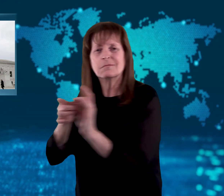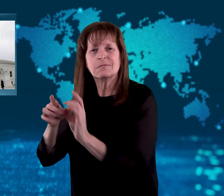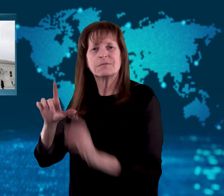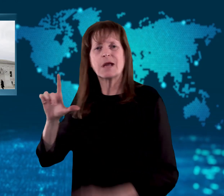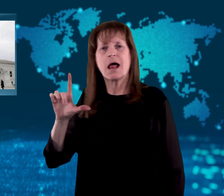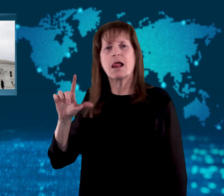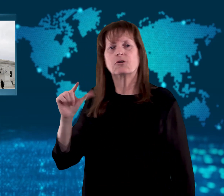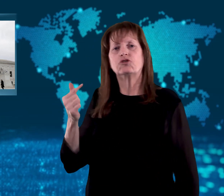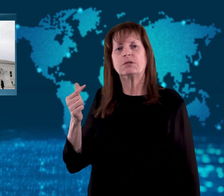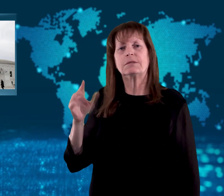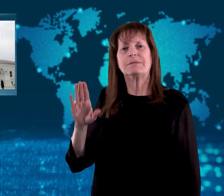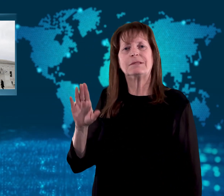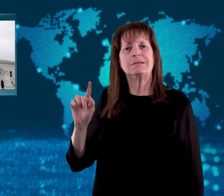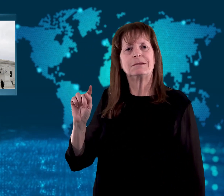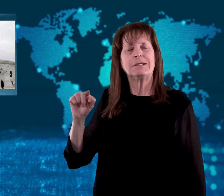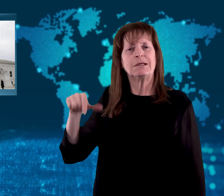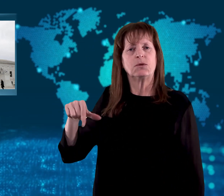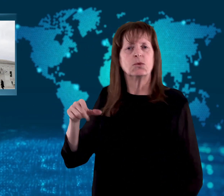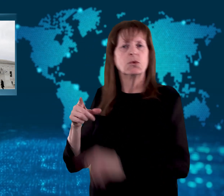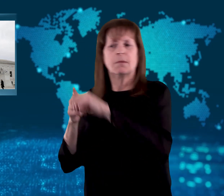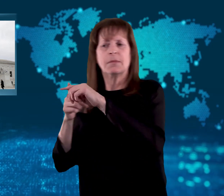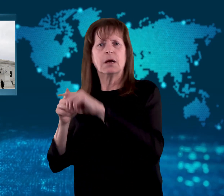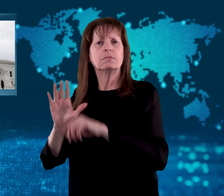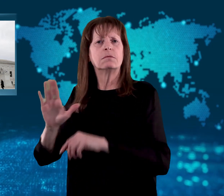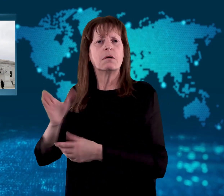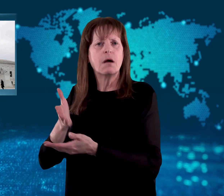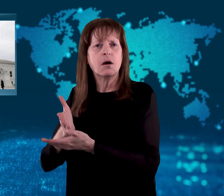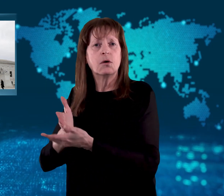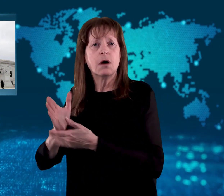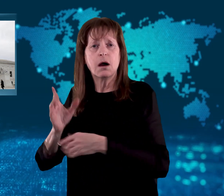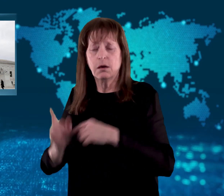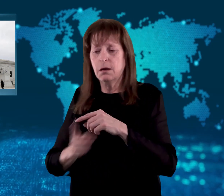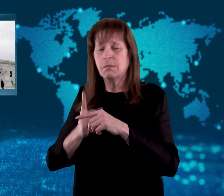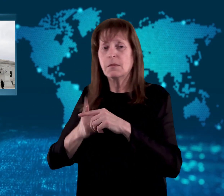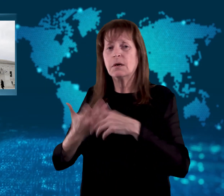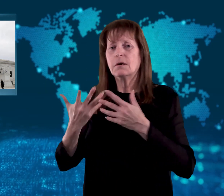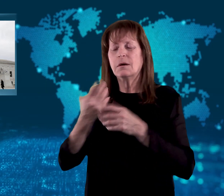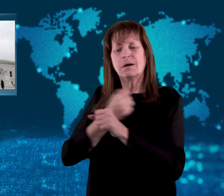and free speech.